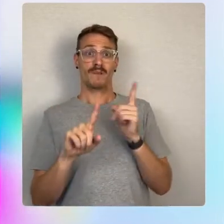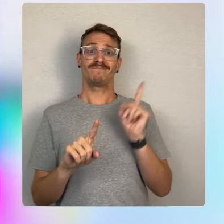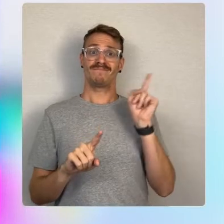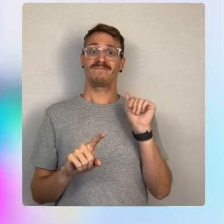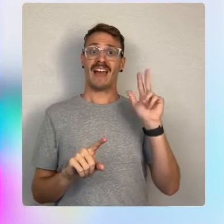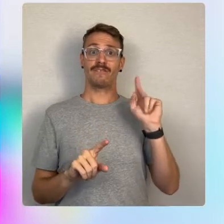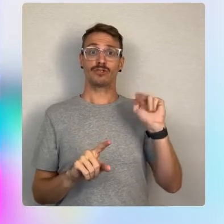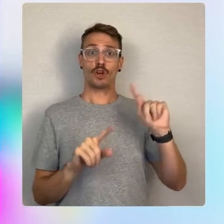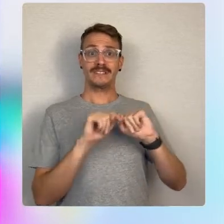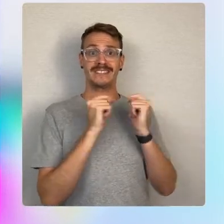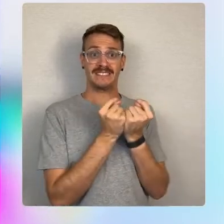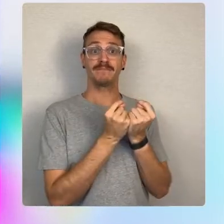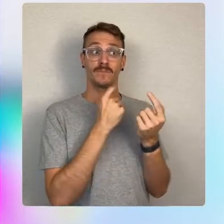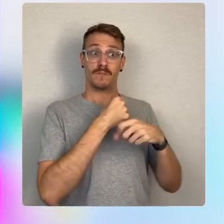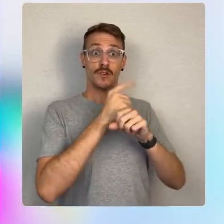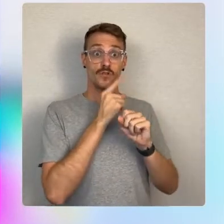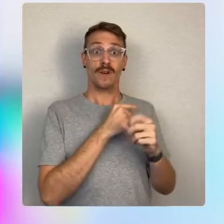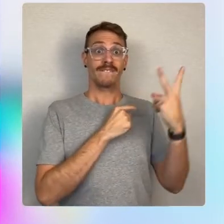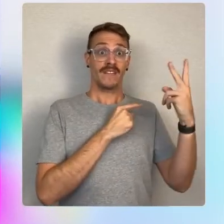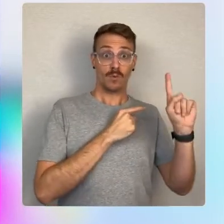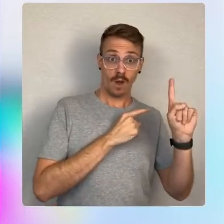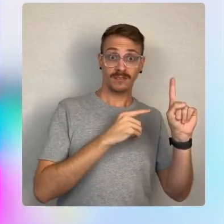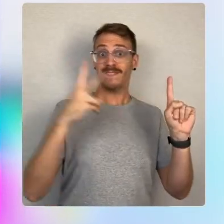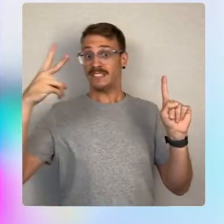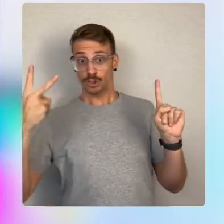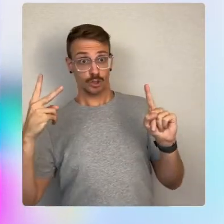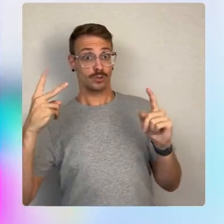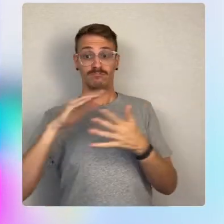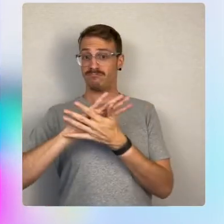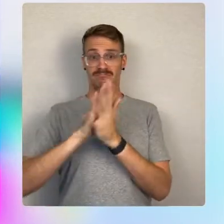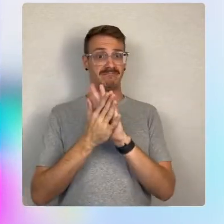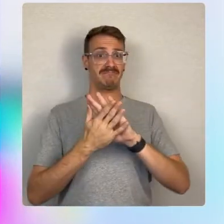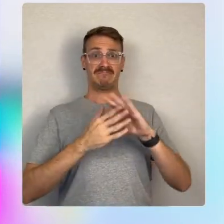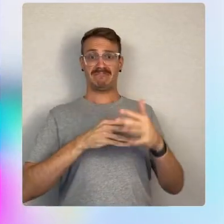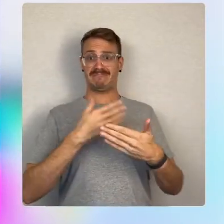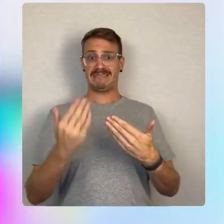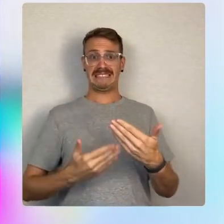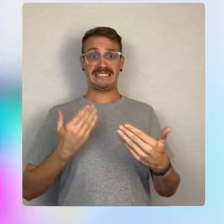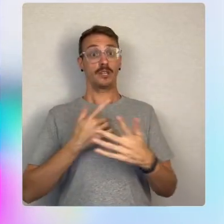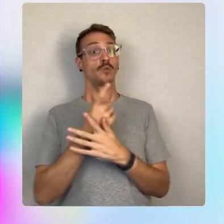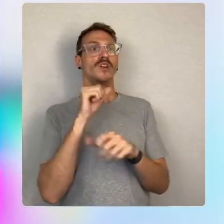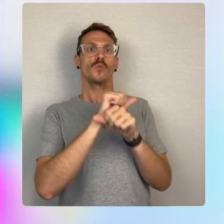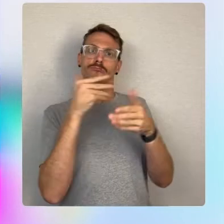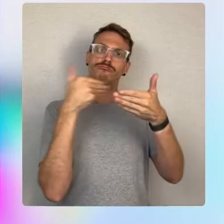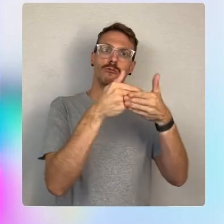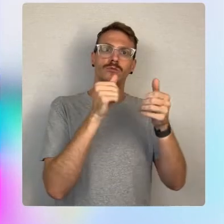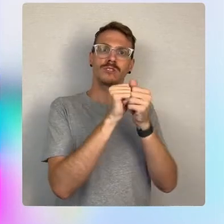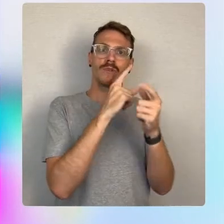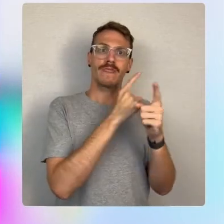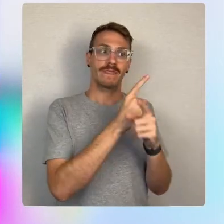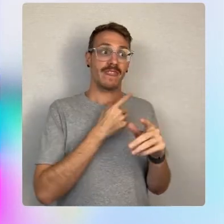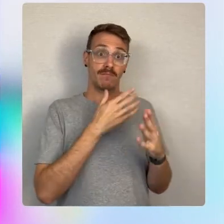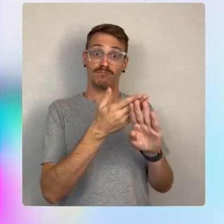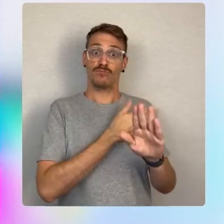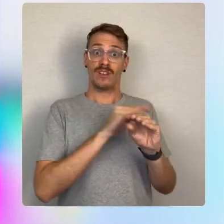to make sure that moving from V1 to V2 was as seamless as possible. We worked very closely with them pre-launch to make sure a lot of the pain points we would face